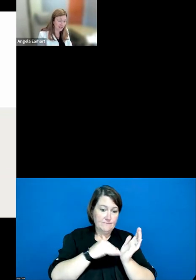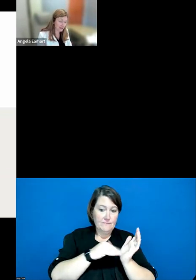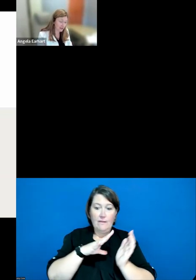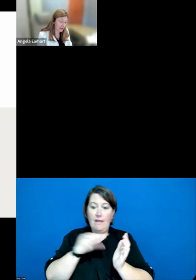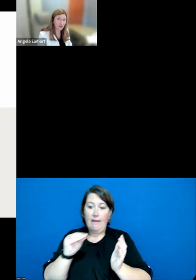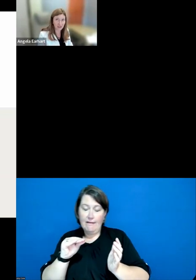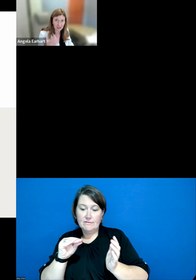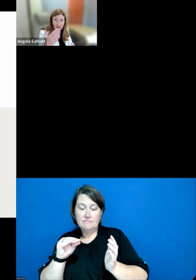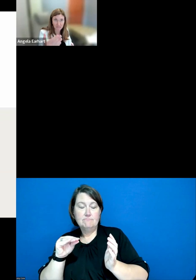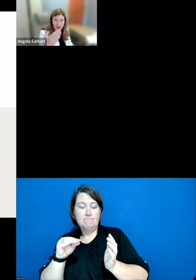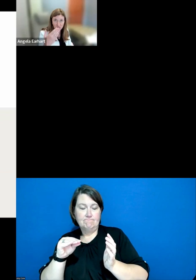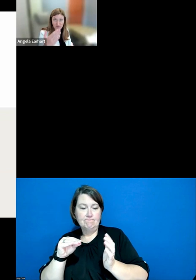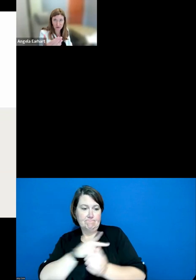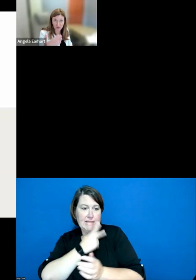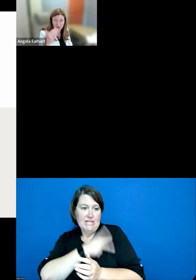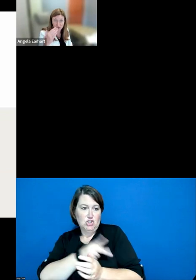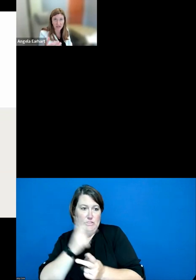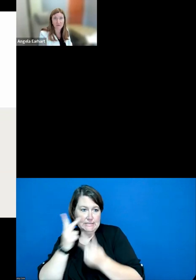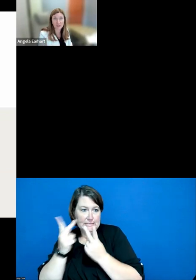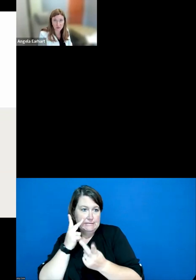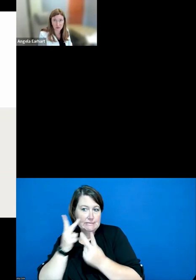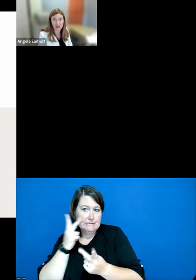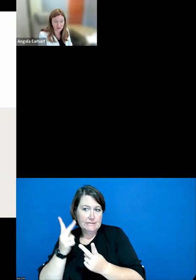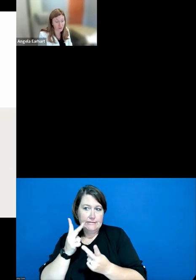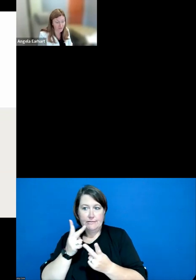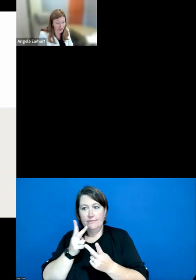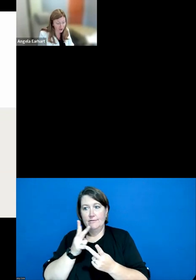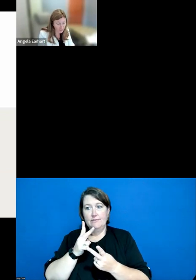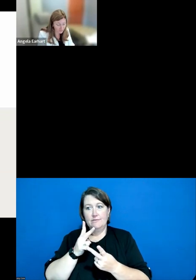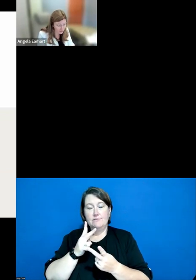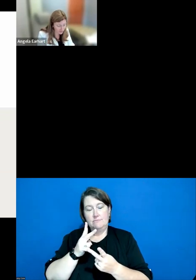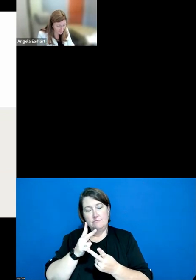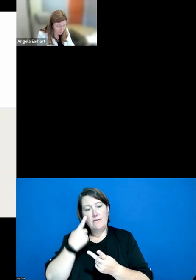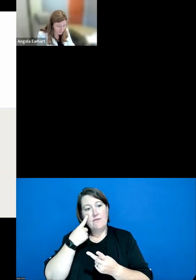see just a better view and direct view of the provider.